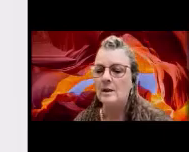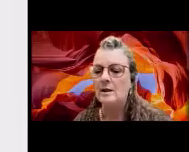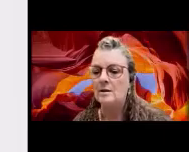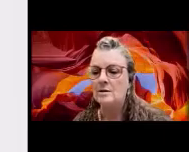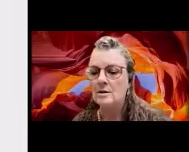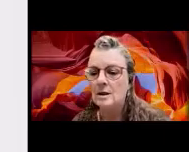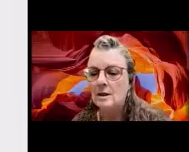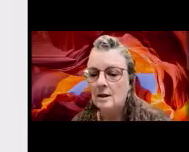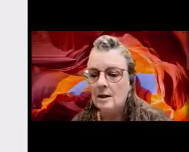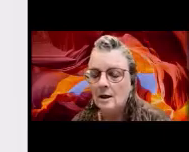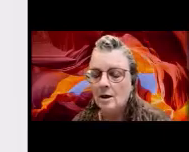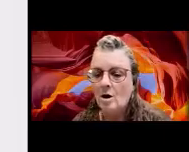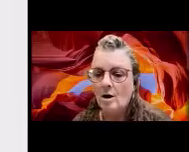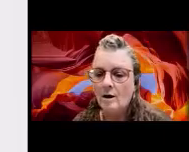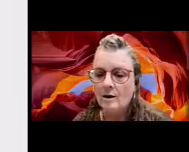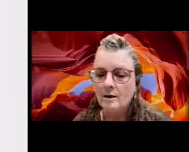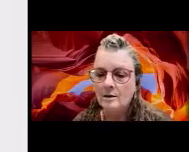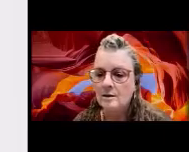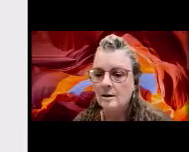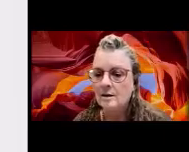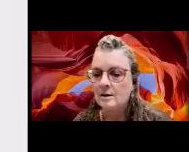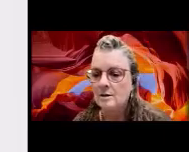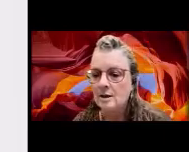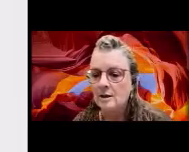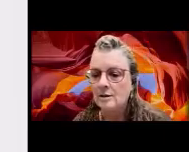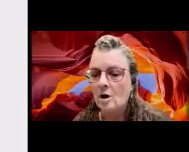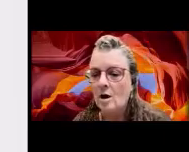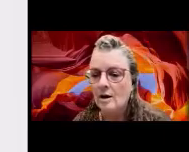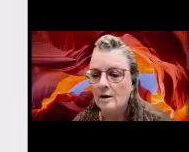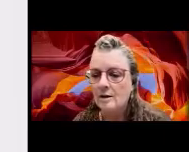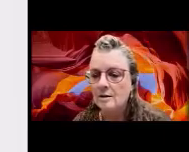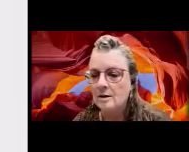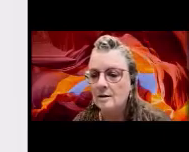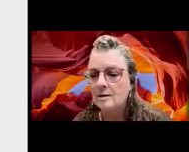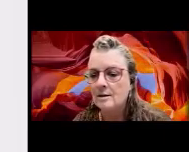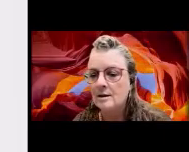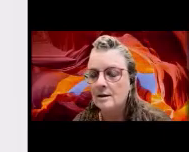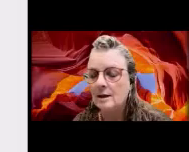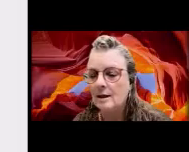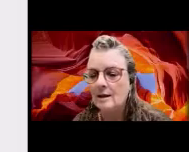there's a car, there's a there's a little dog, there's a, I don't